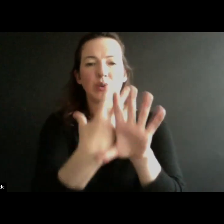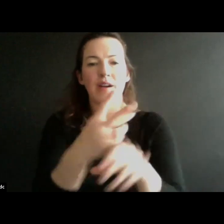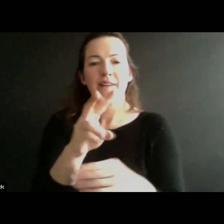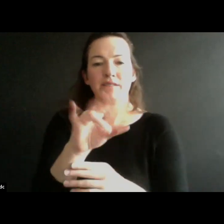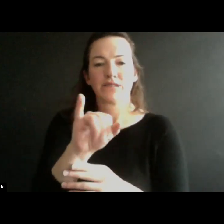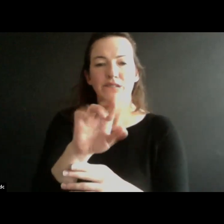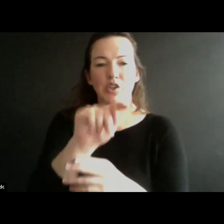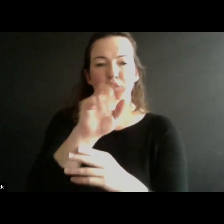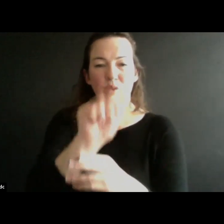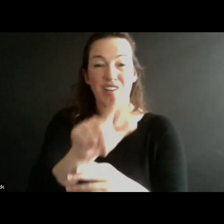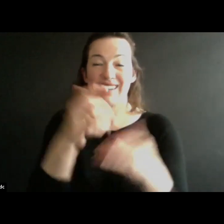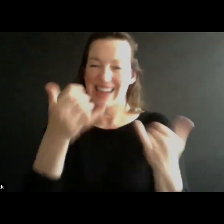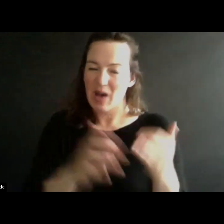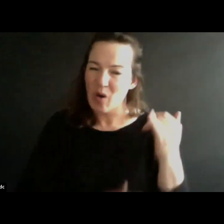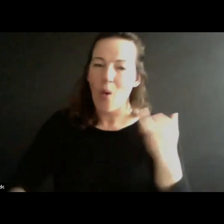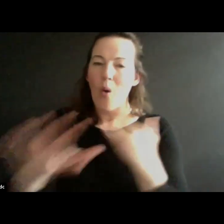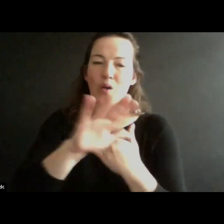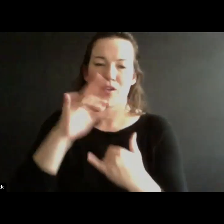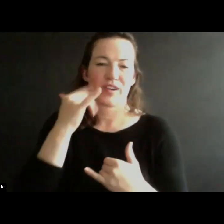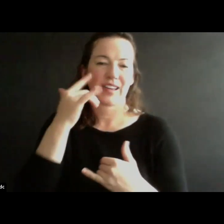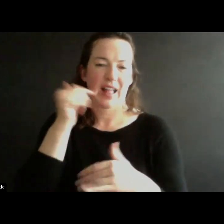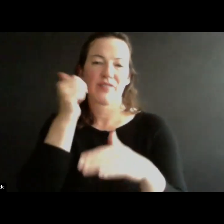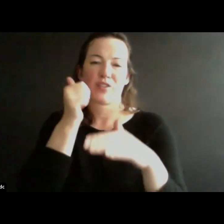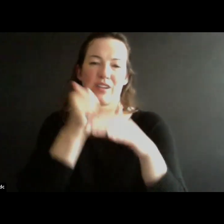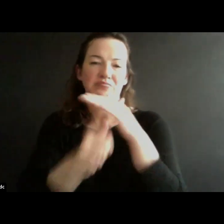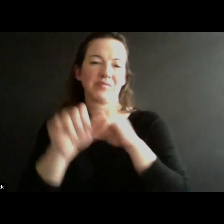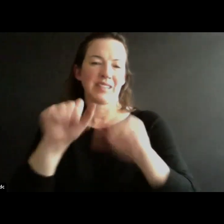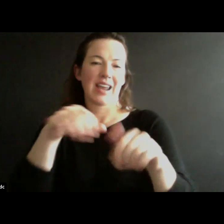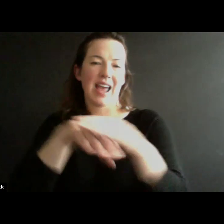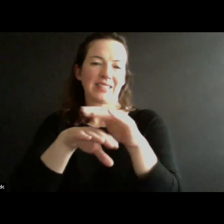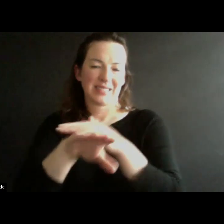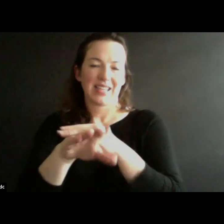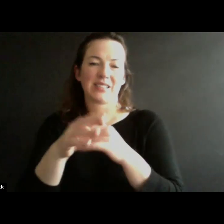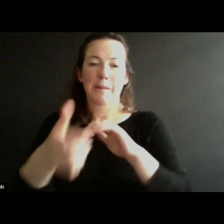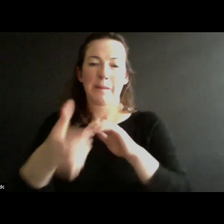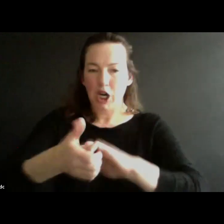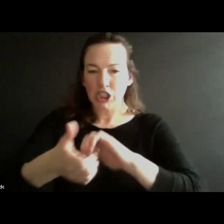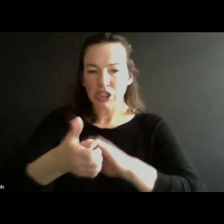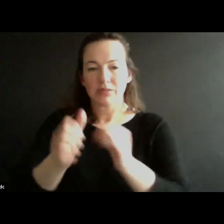entire State of California, allowing you know, partnerships with school districts nonprofit